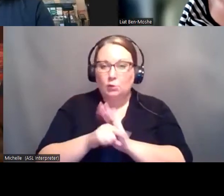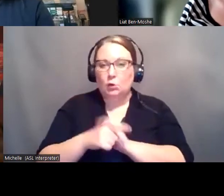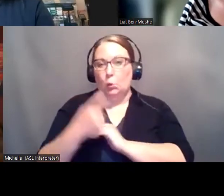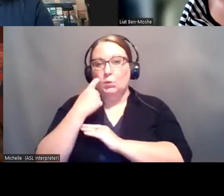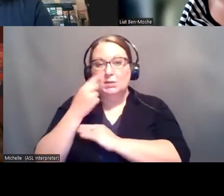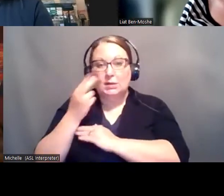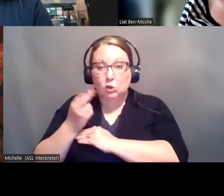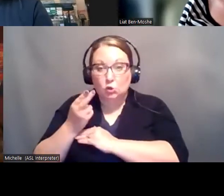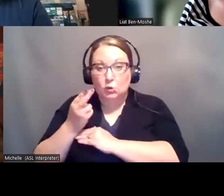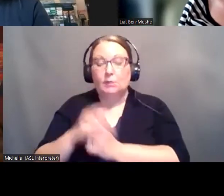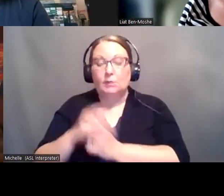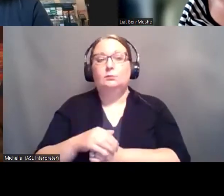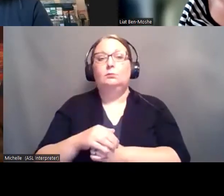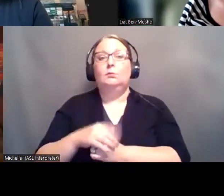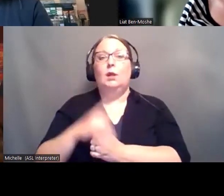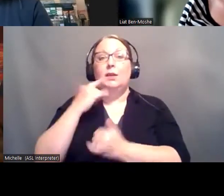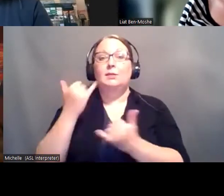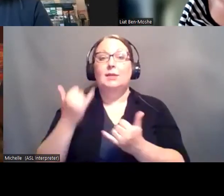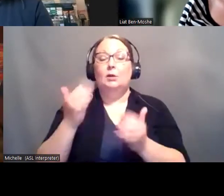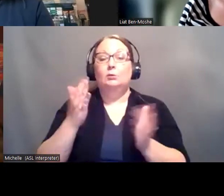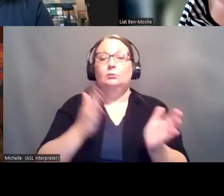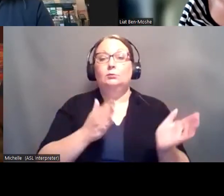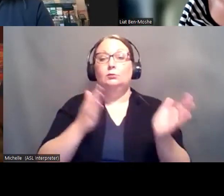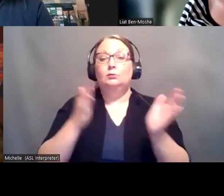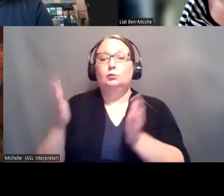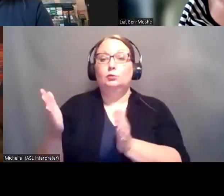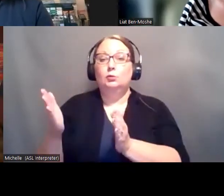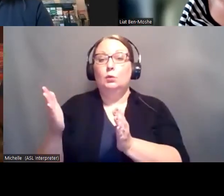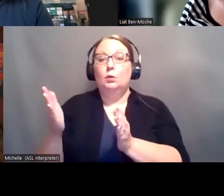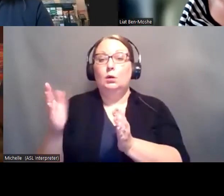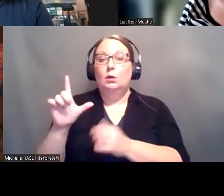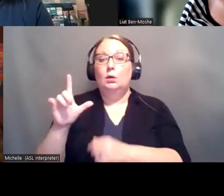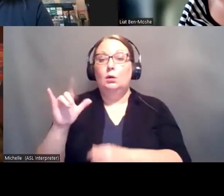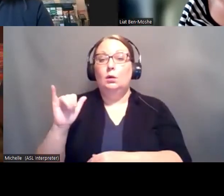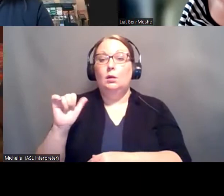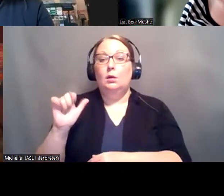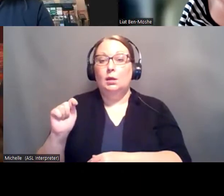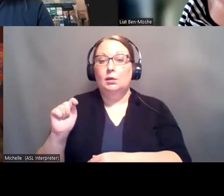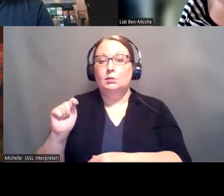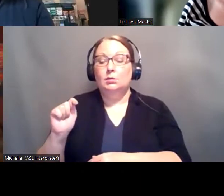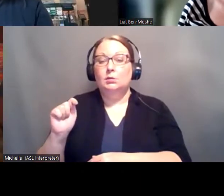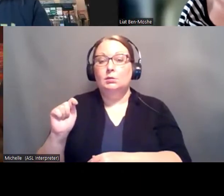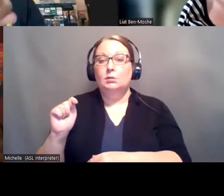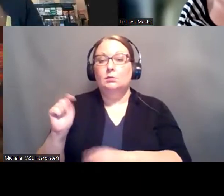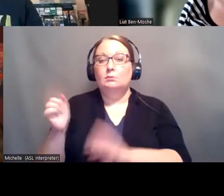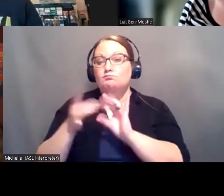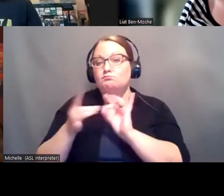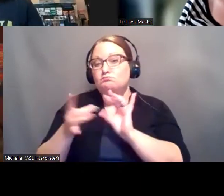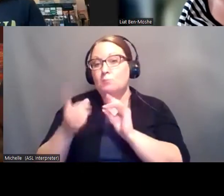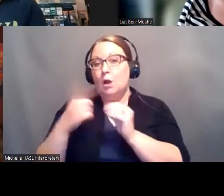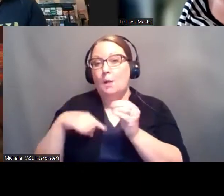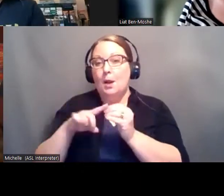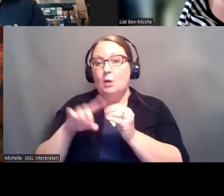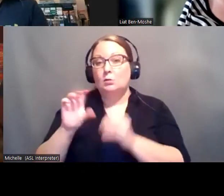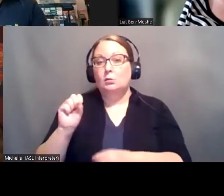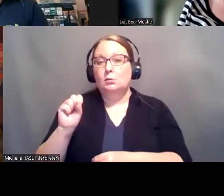and I think what we can do now is turn it over to Liat to share a little bit about Syracuse's story.